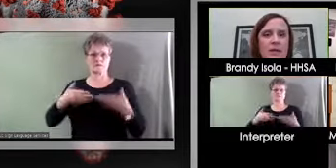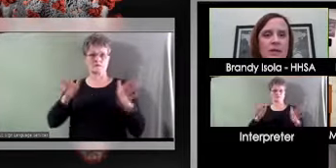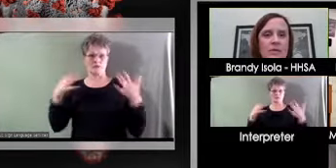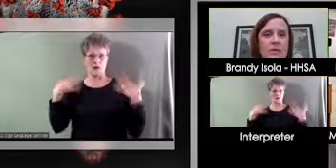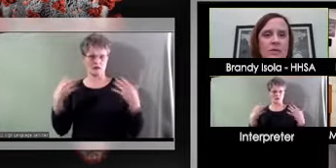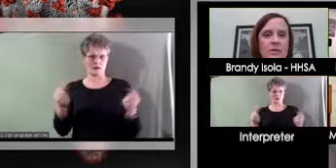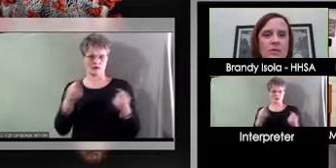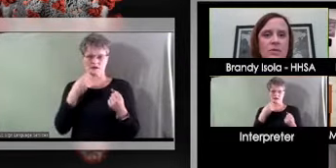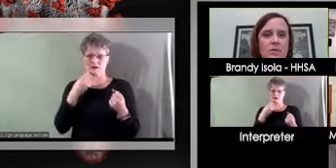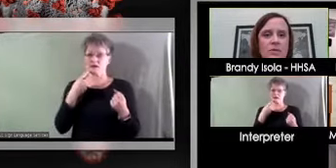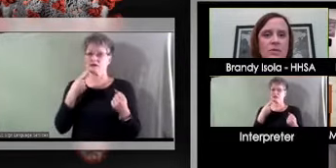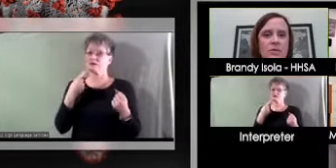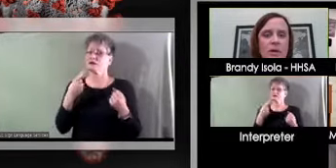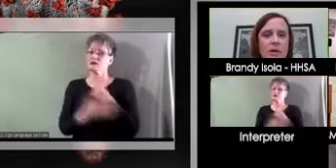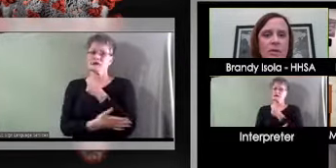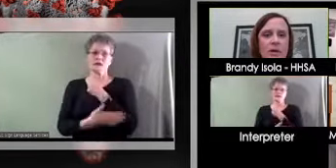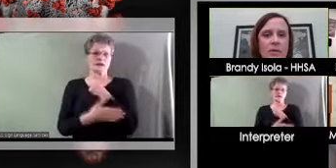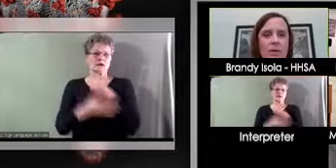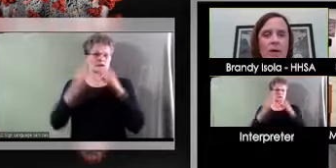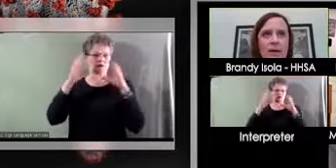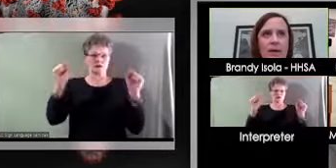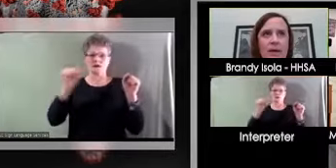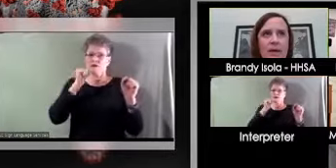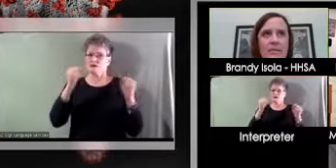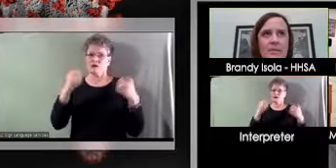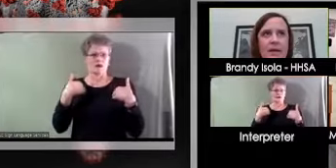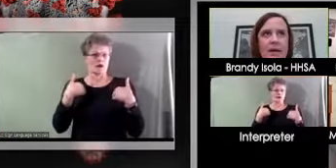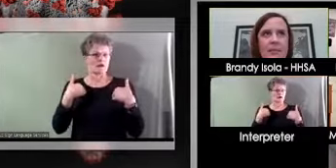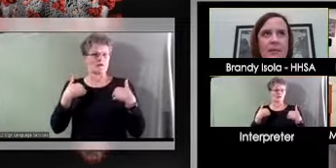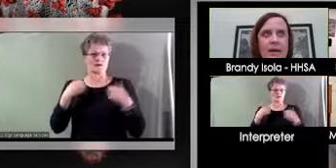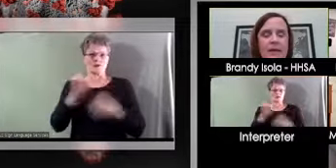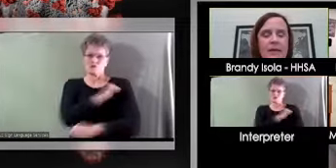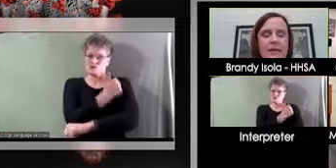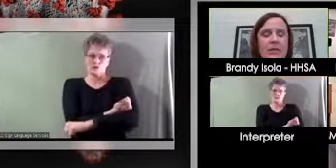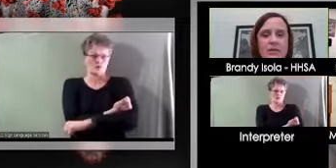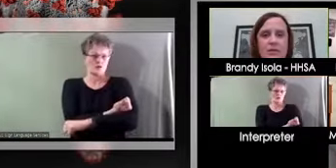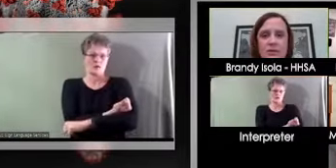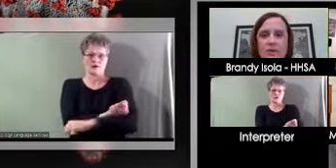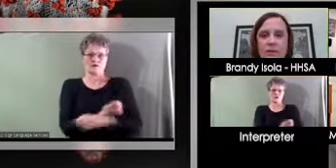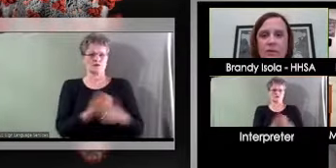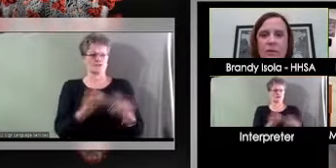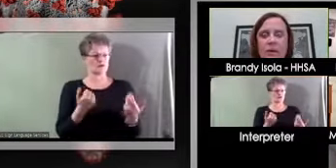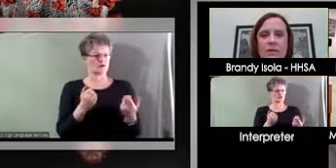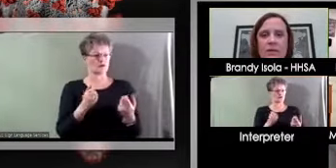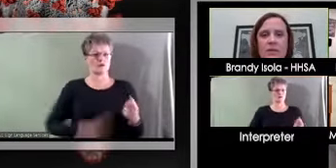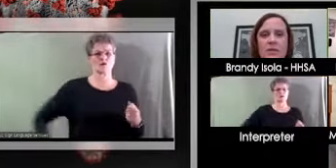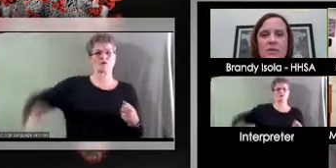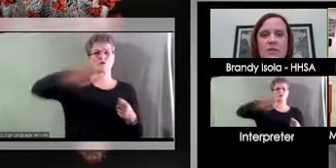cancel to close schools county-wide. That is made in each district level